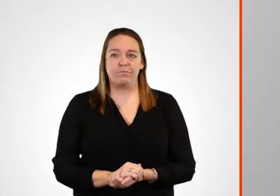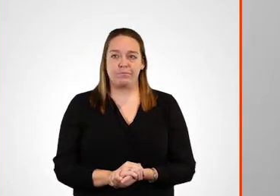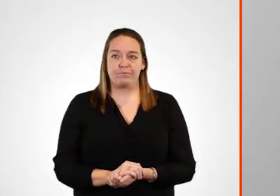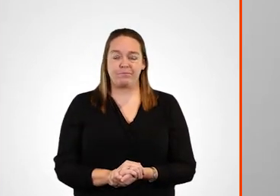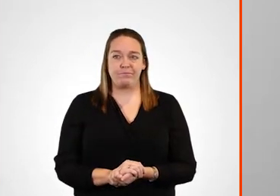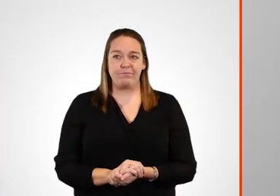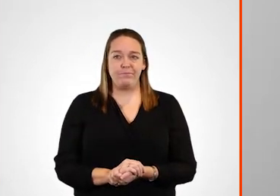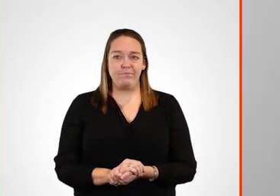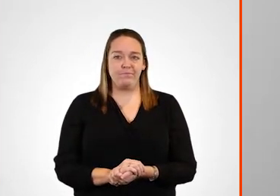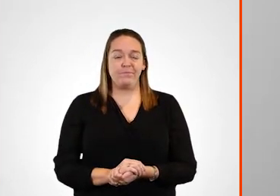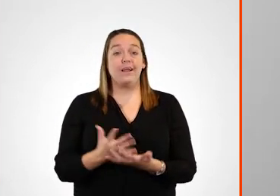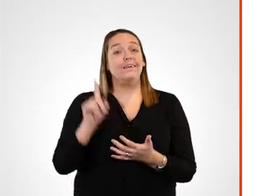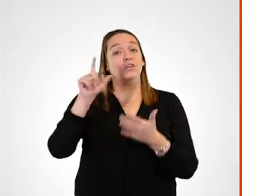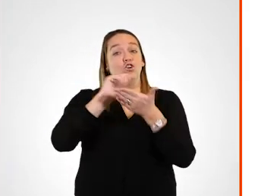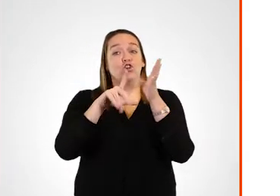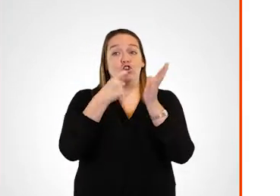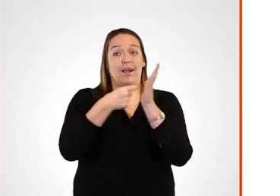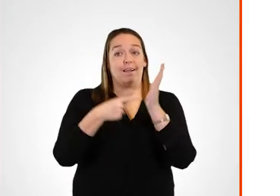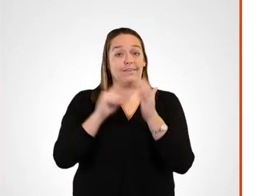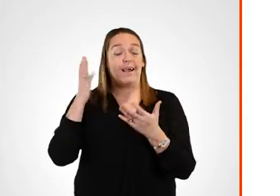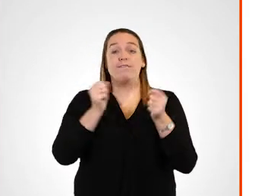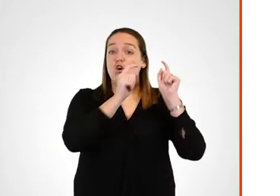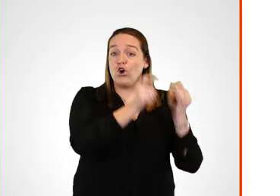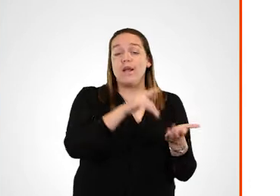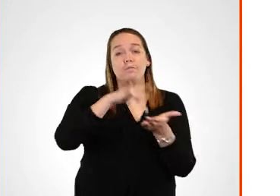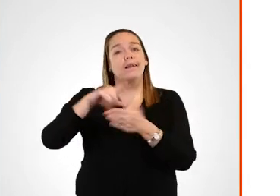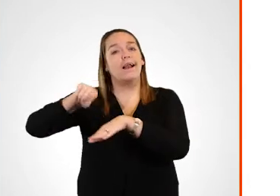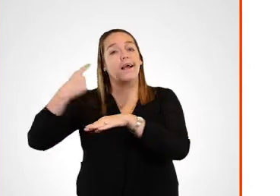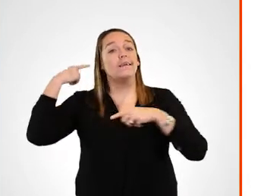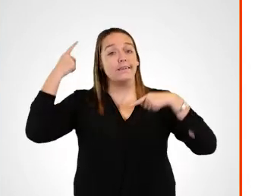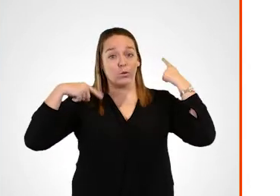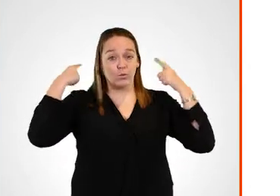So in this chart we see early, middle and late sounds, and here are